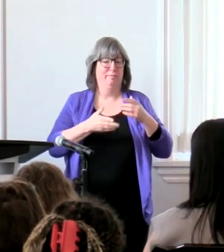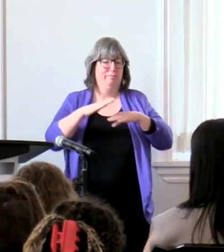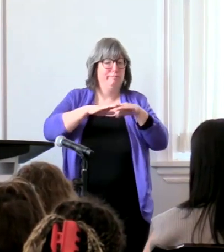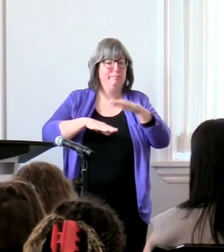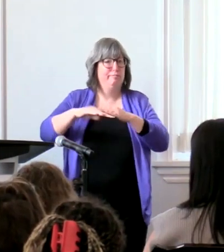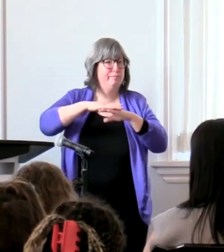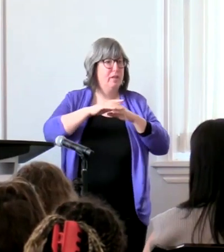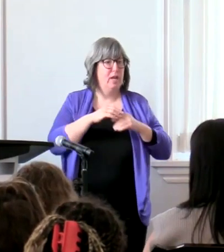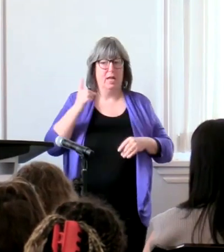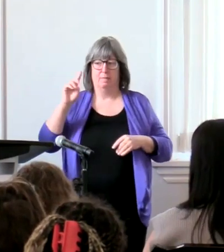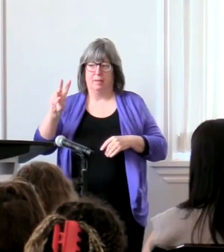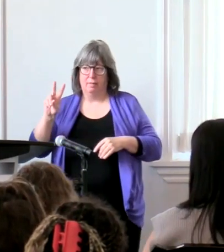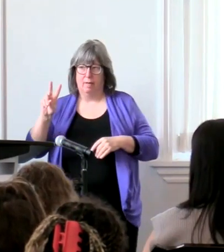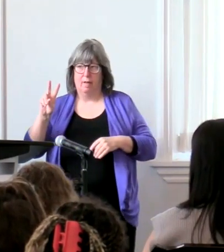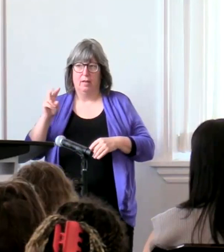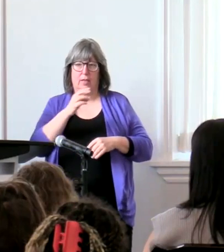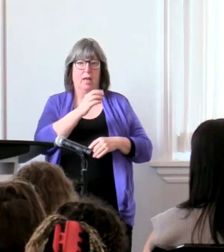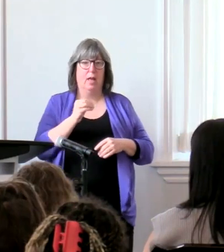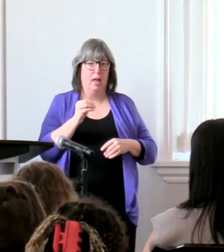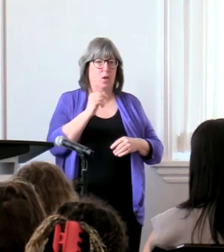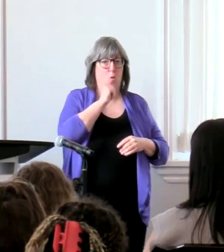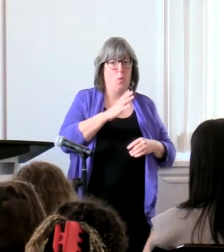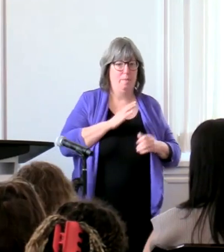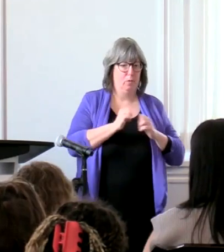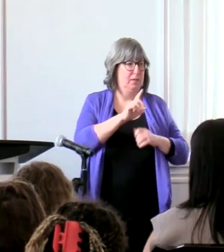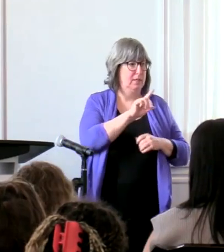between domestic violence and women with disabilities.